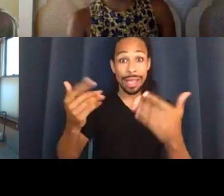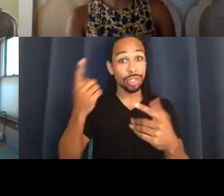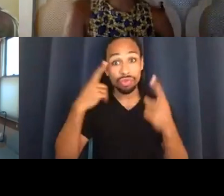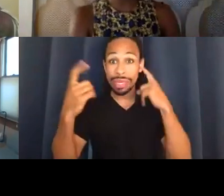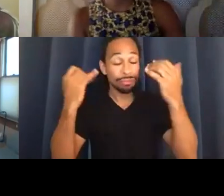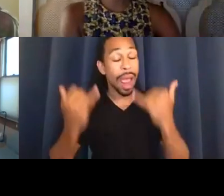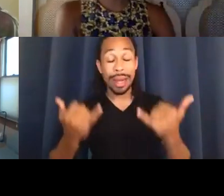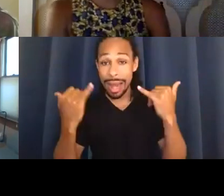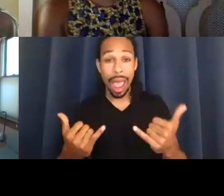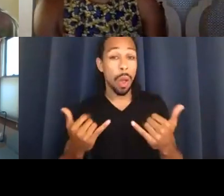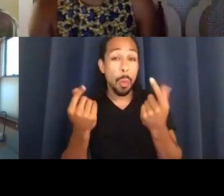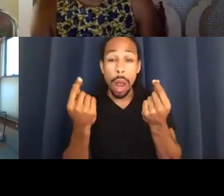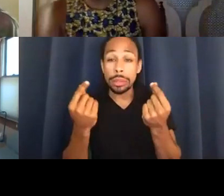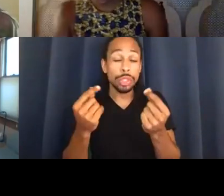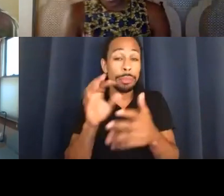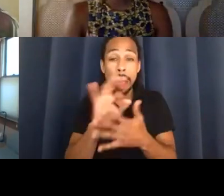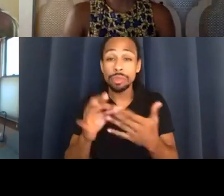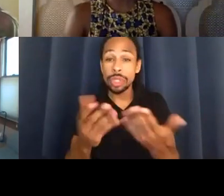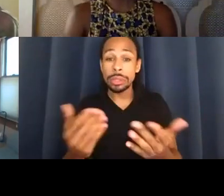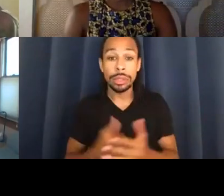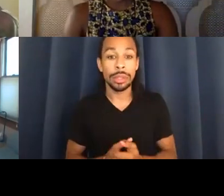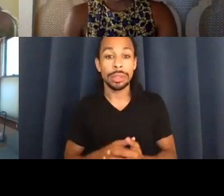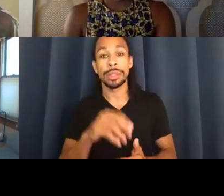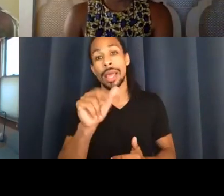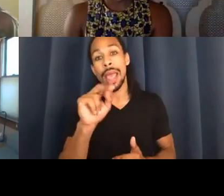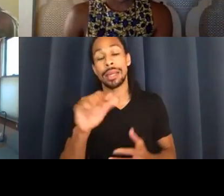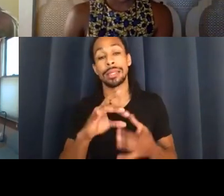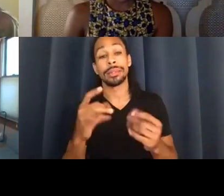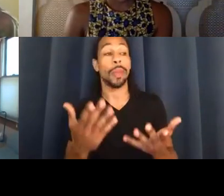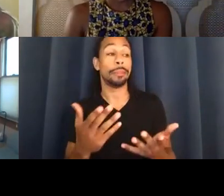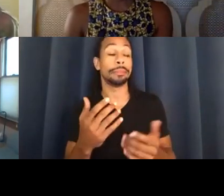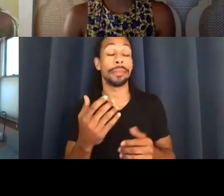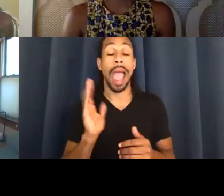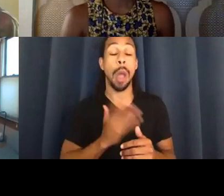Really, our Federal Government should be stepping up and supporting